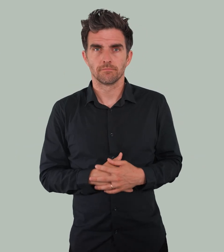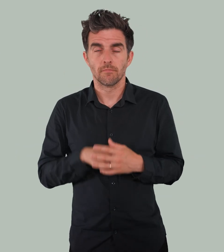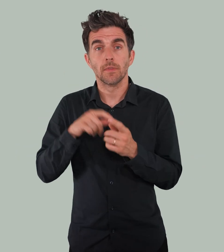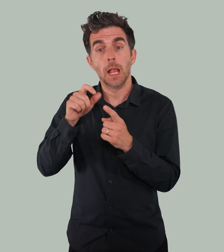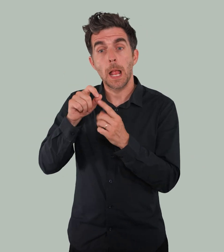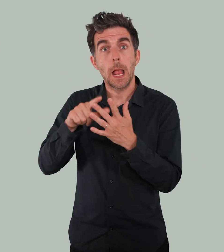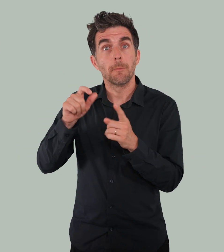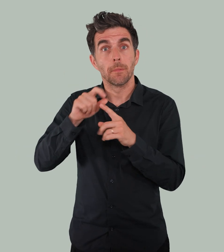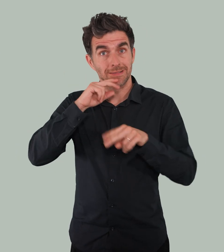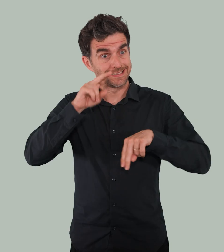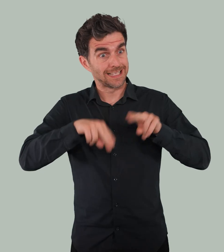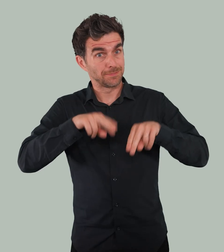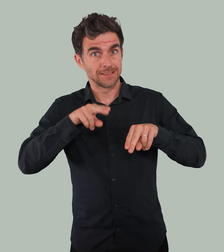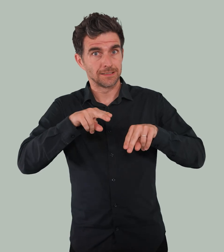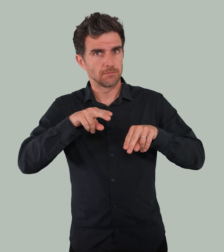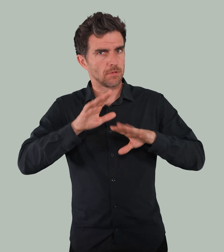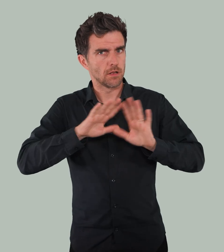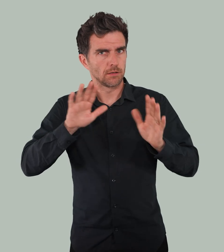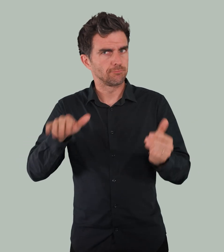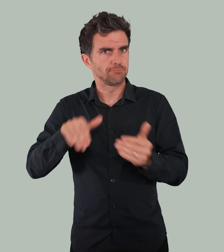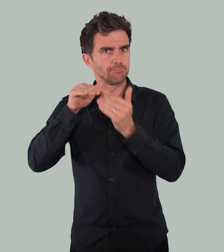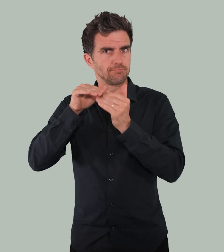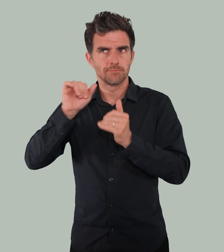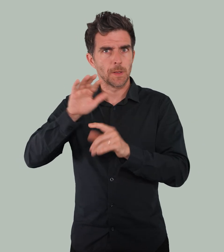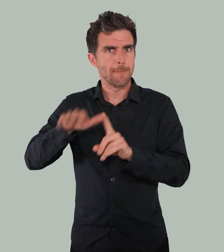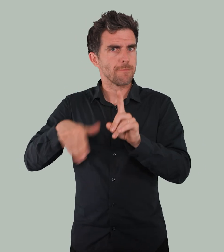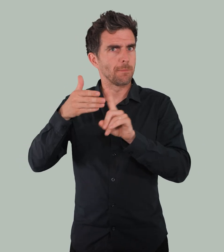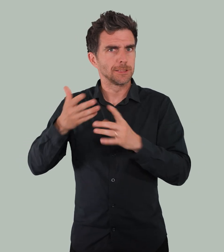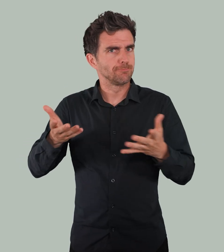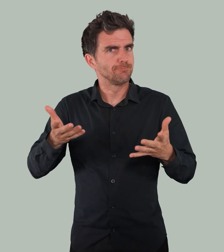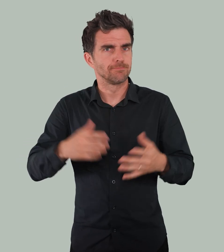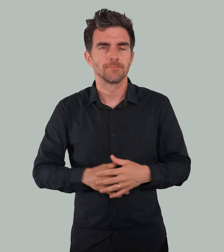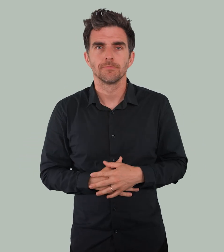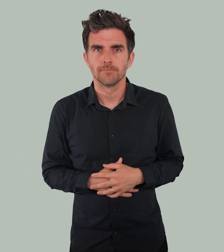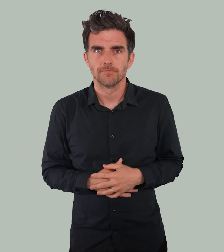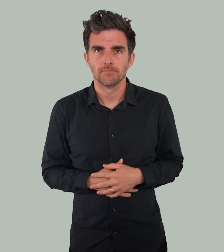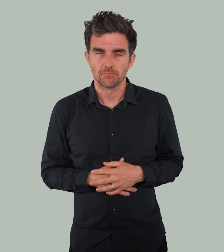The PIP assessment is not fit for purpose